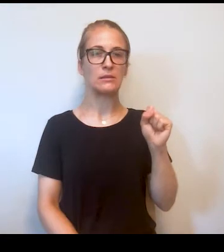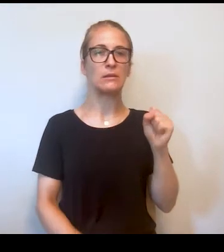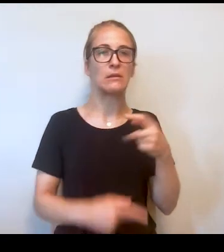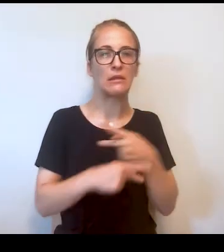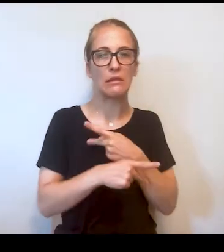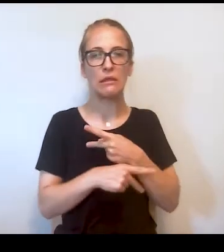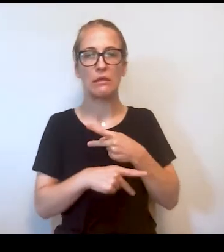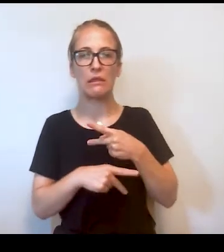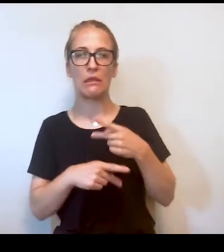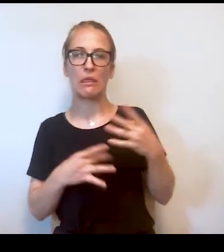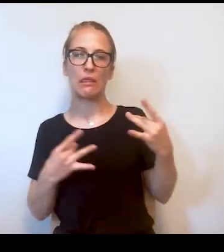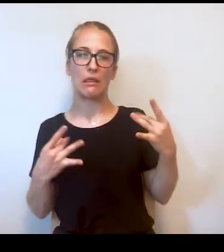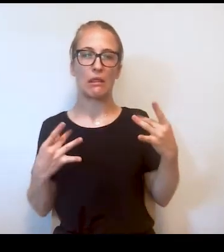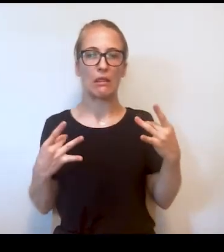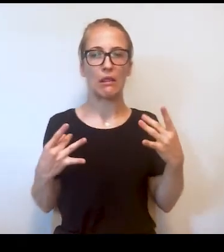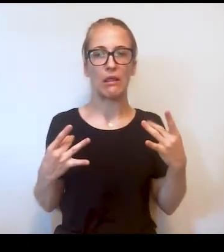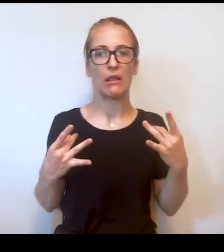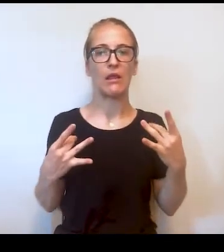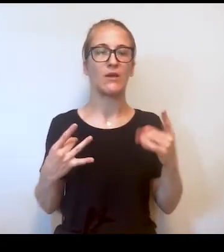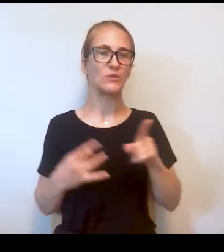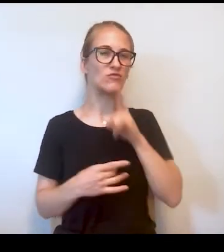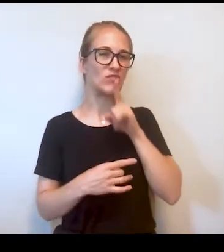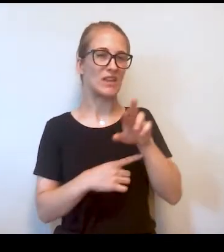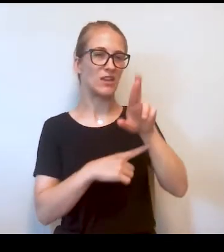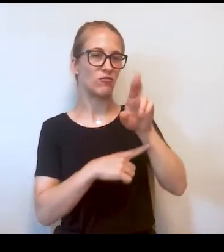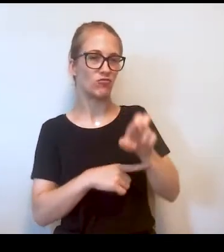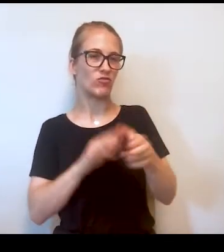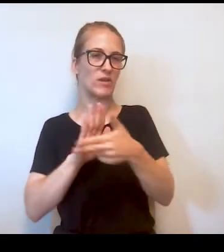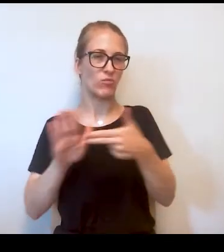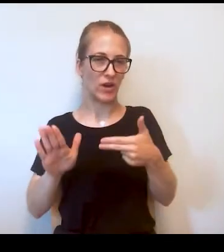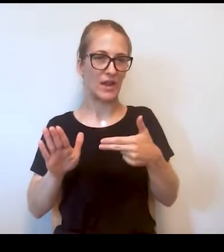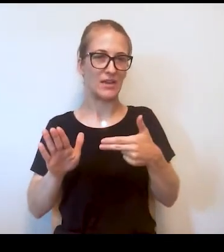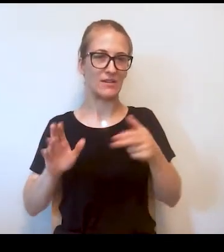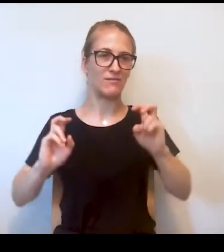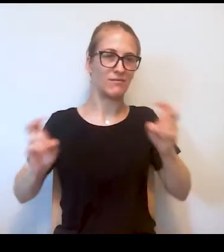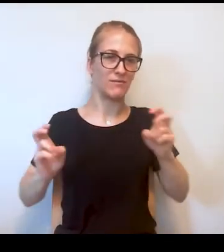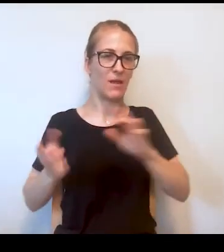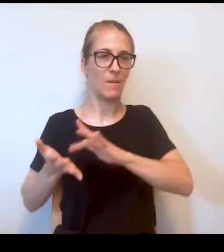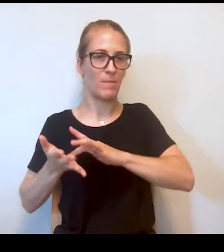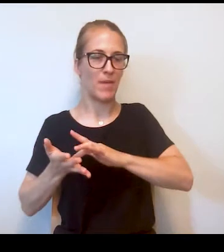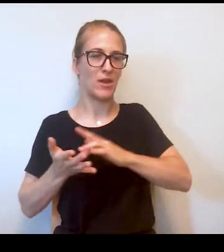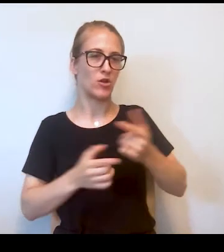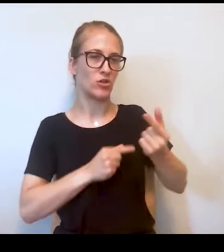it was rebranded as medical genetics, but the research priorities stayed the same.